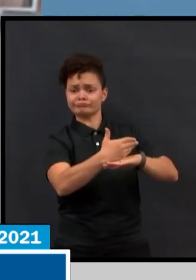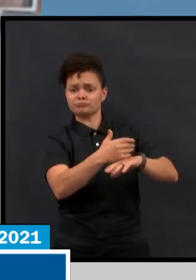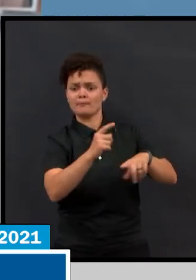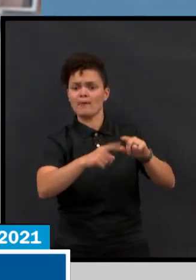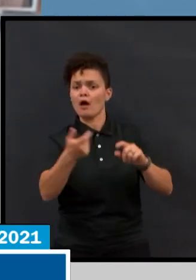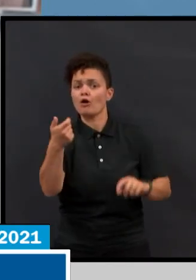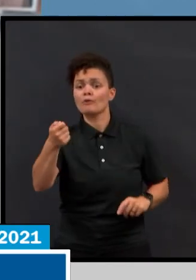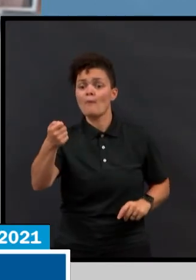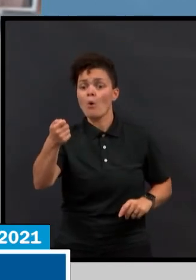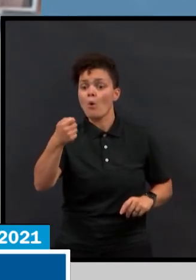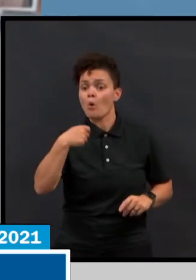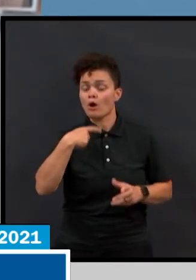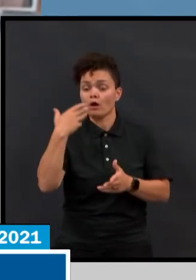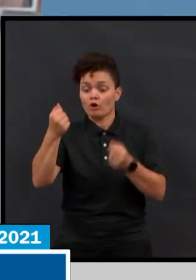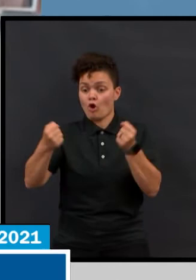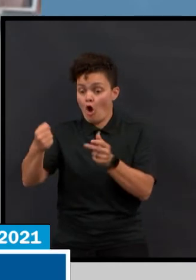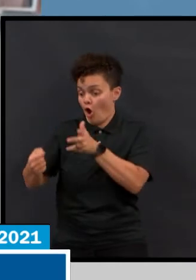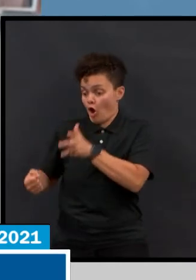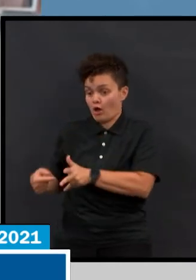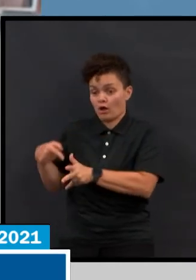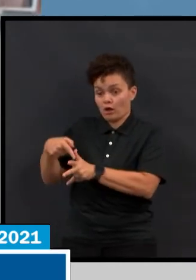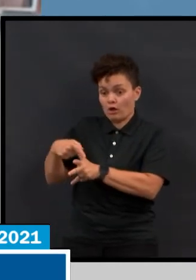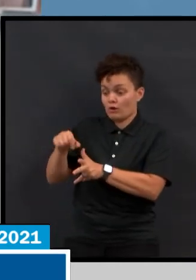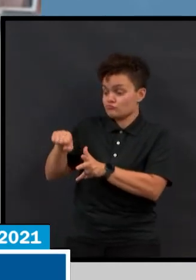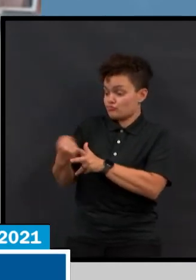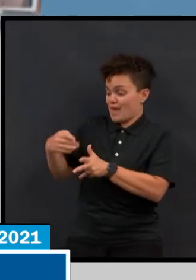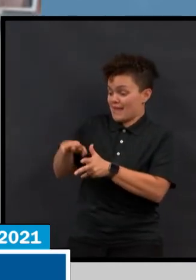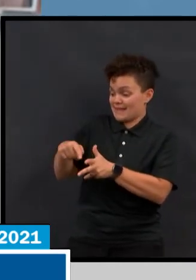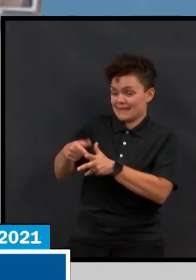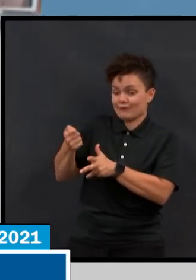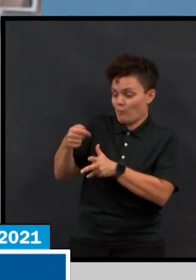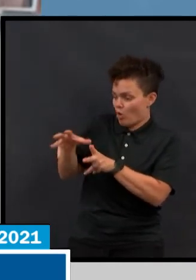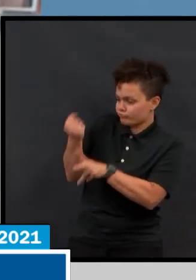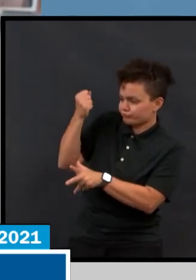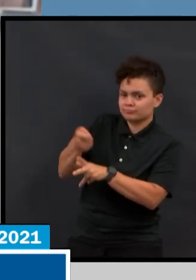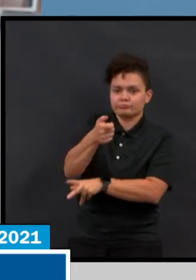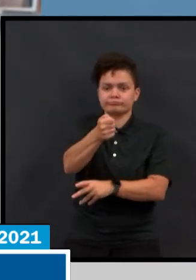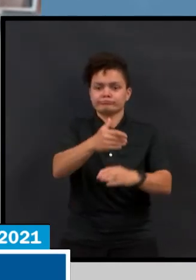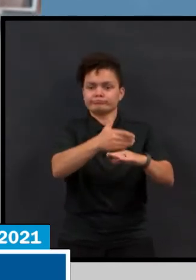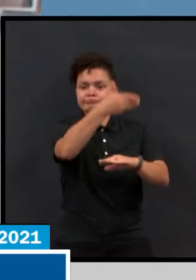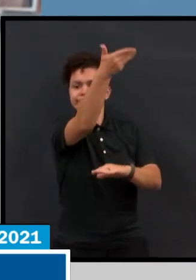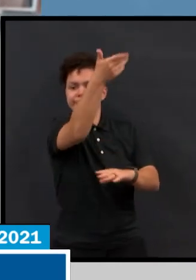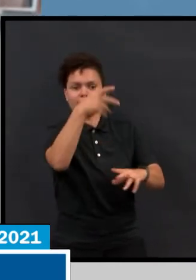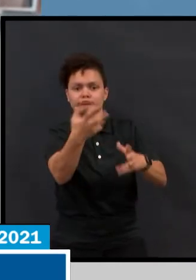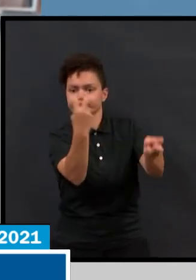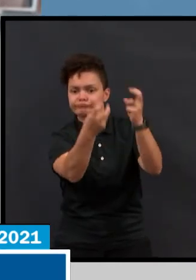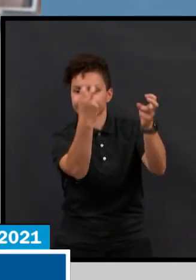driveway and simply use the garage door opener to open the garage go in burglarize a house and then